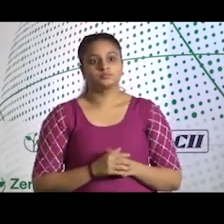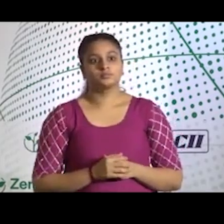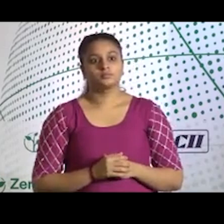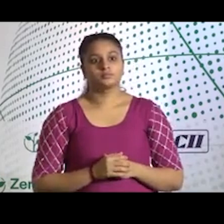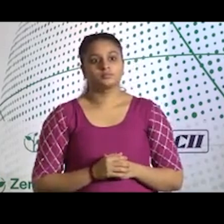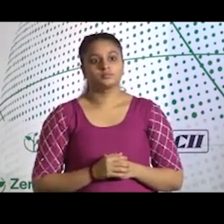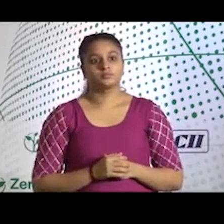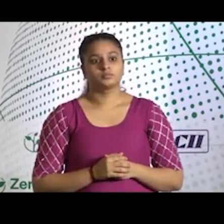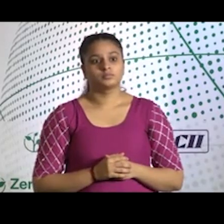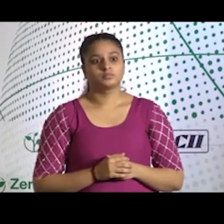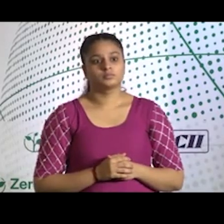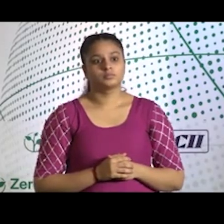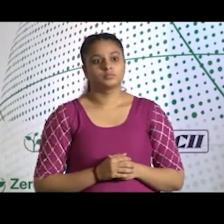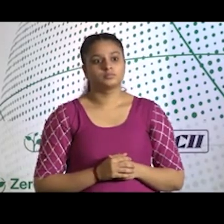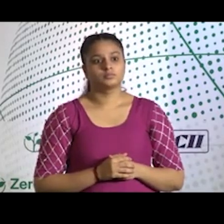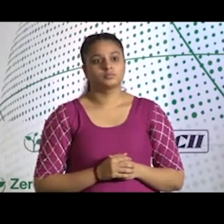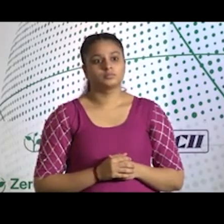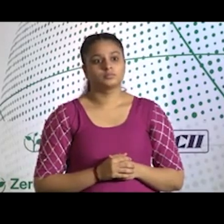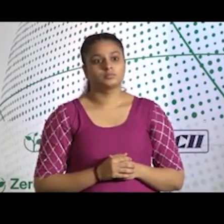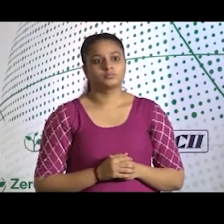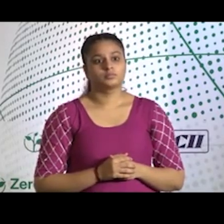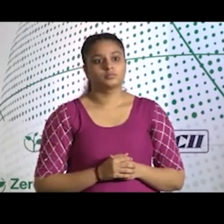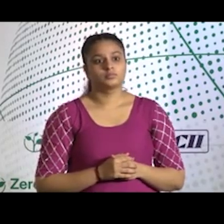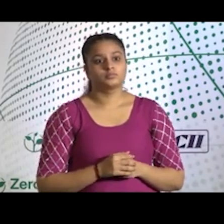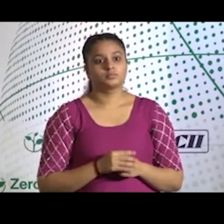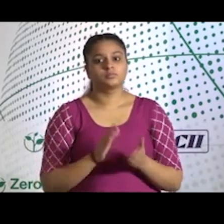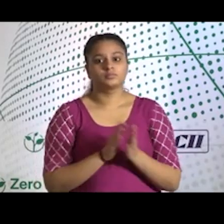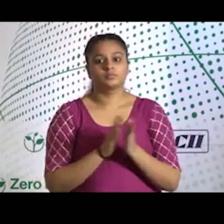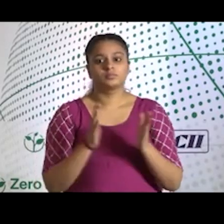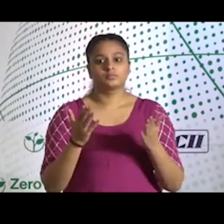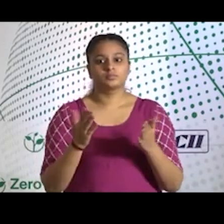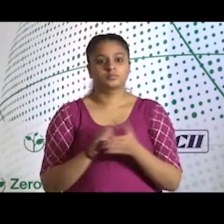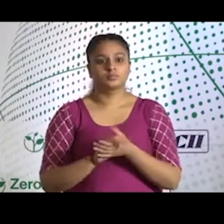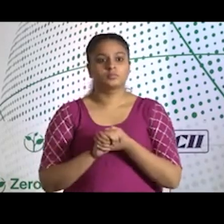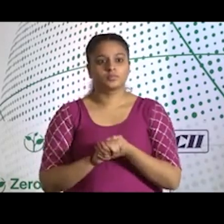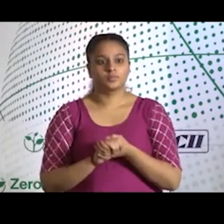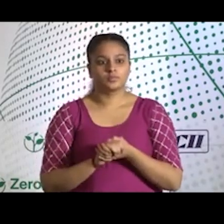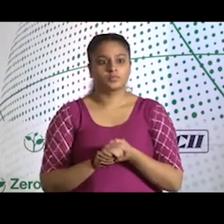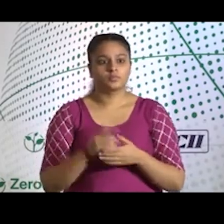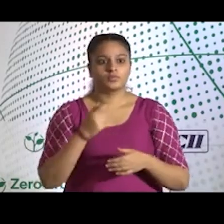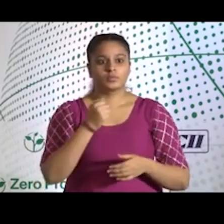I well, I must congratulate the panelists for this fantastic session. My name is Rajeev Rothery